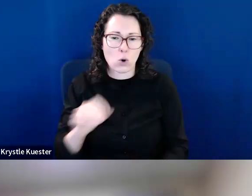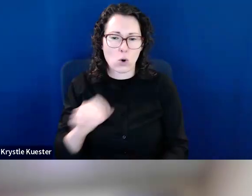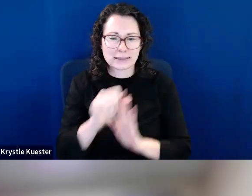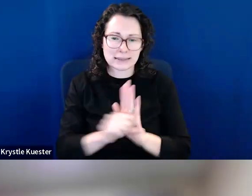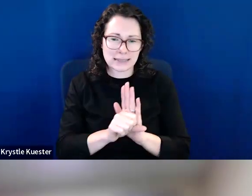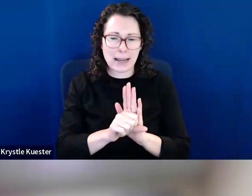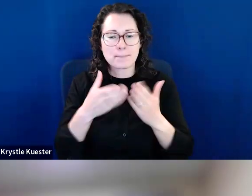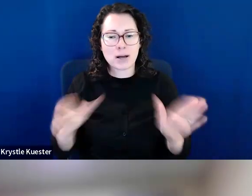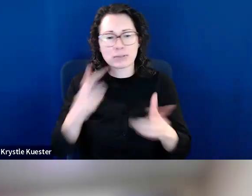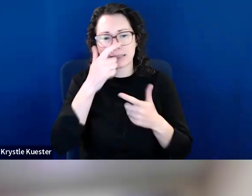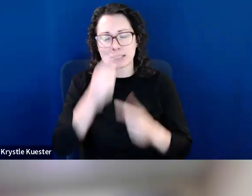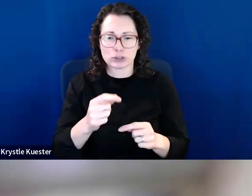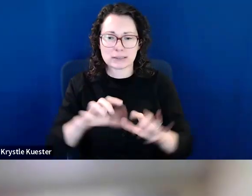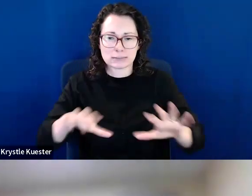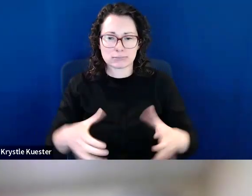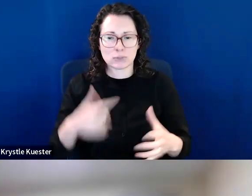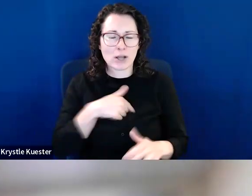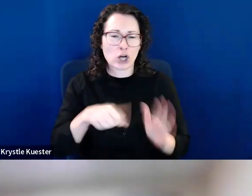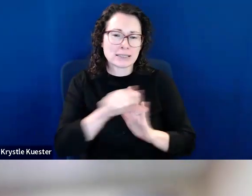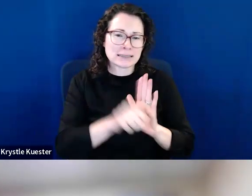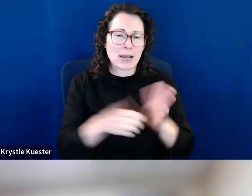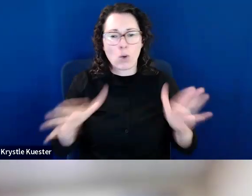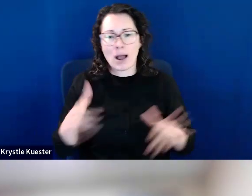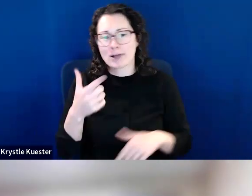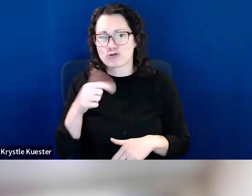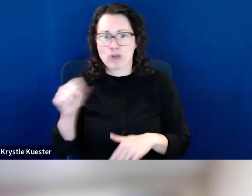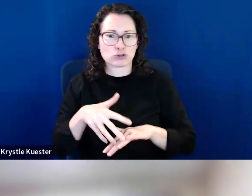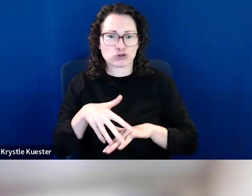Research Group. We're a statewide grassroots independent. Um so we don't take any money